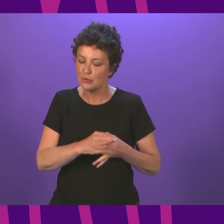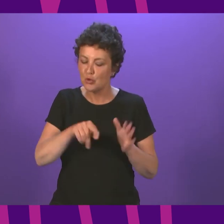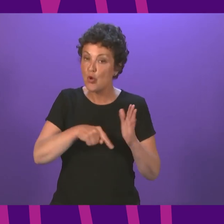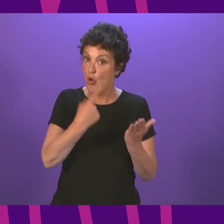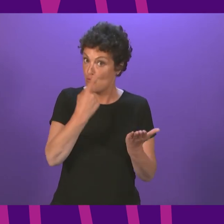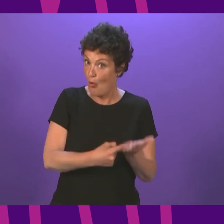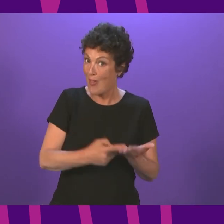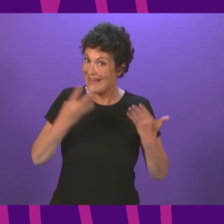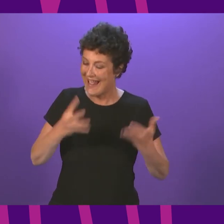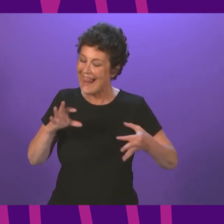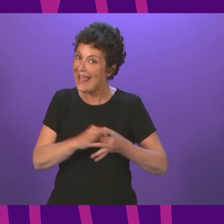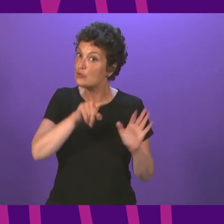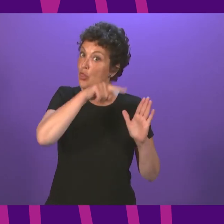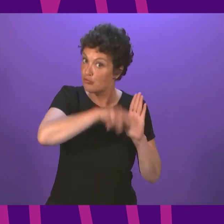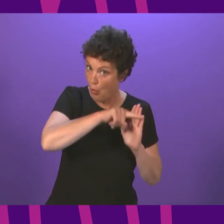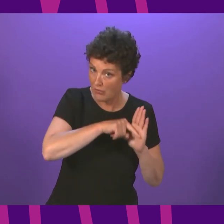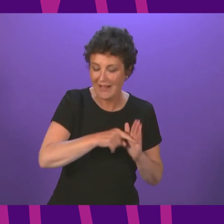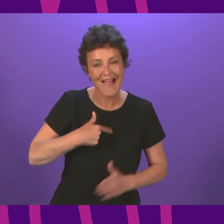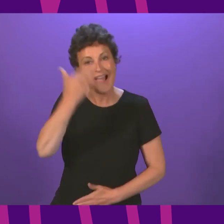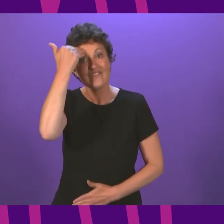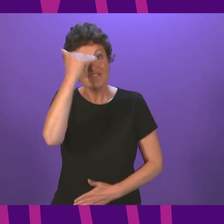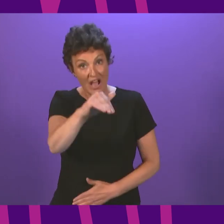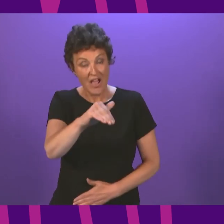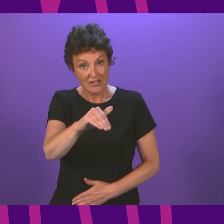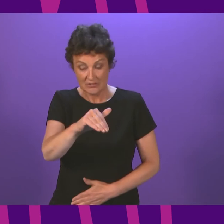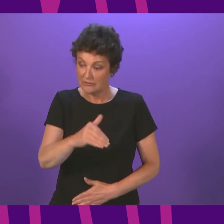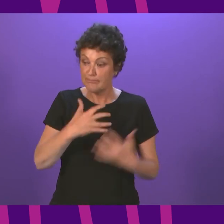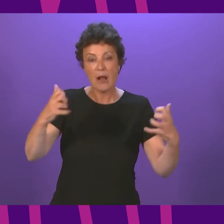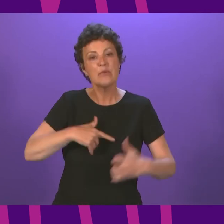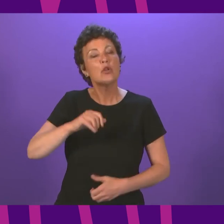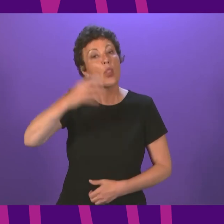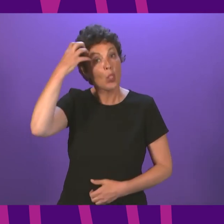will operate over the next few weeks. Can further clarity be given on the limits on